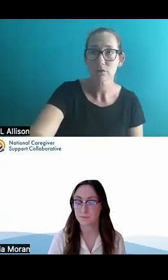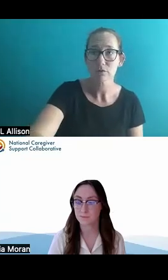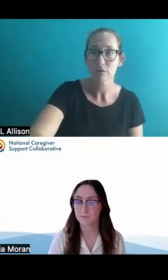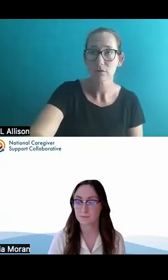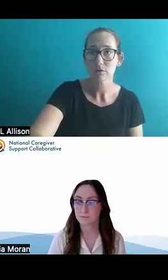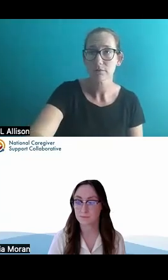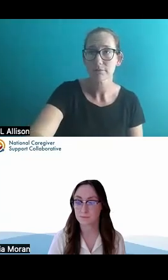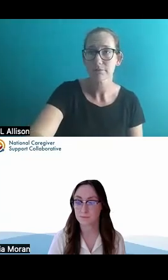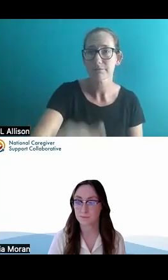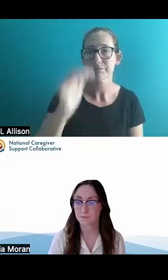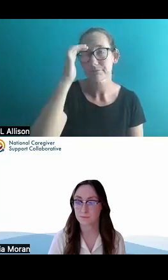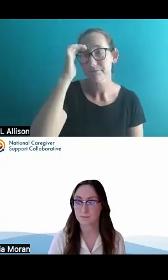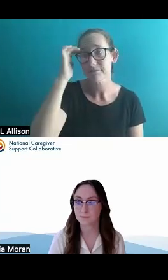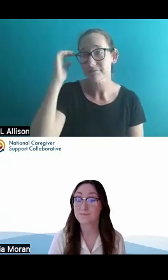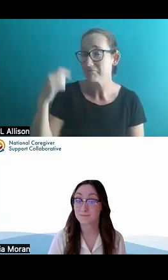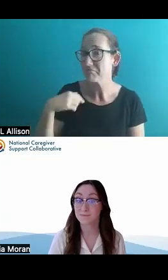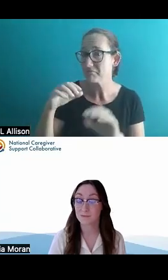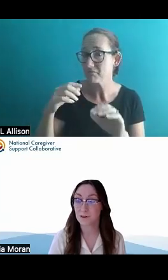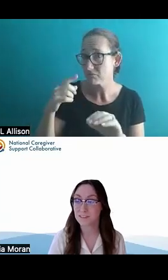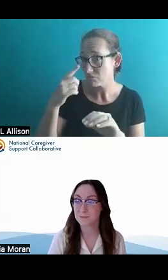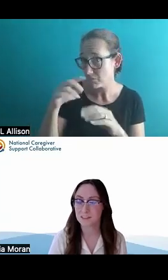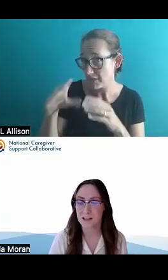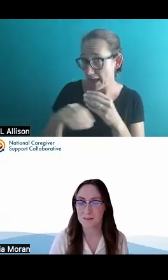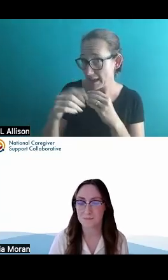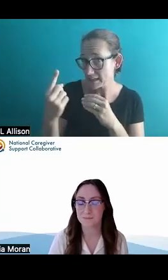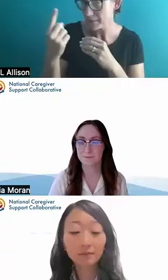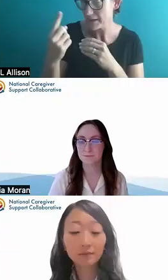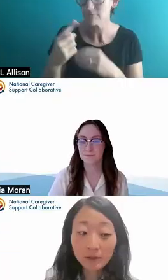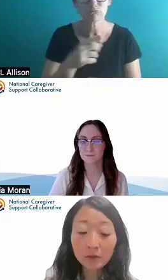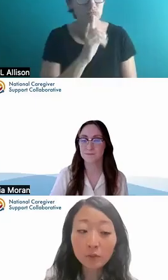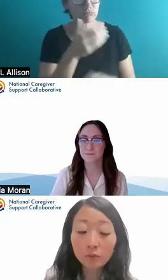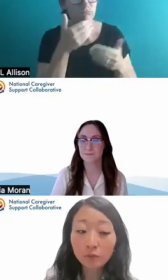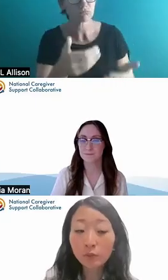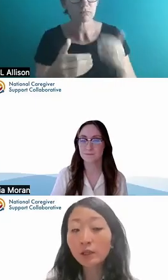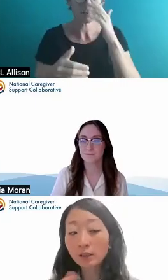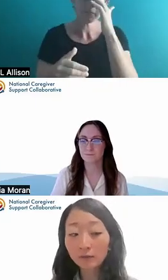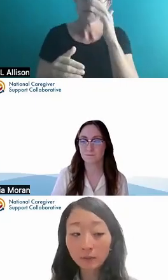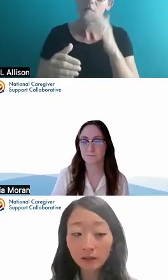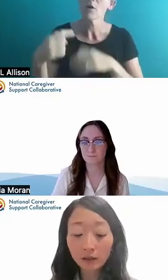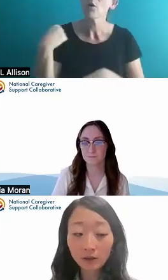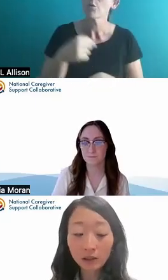Can I just quickly add something here? Of course, please go ahead. So we again from the healthcare